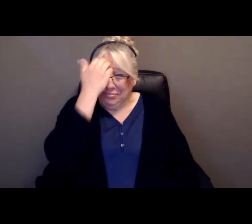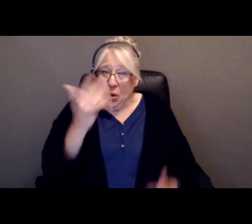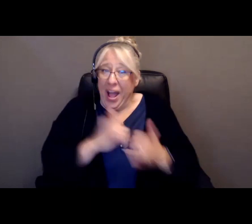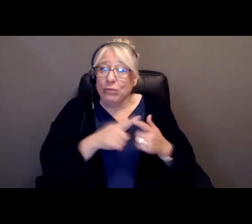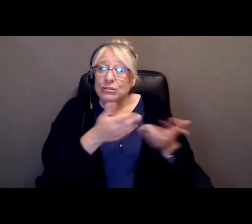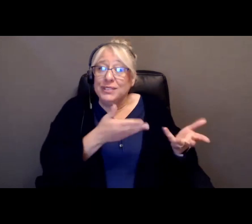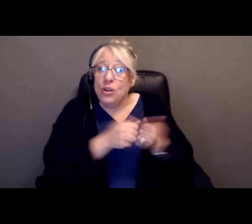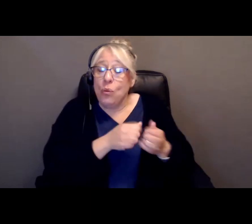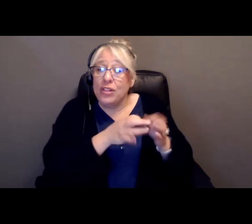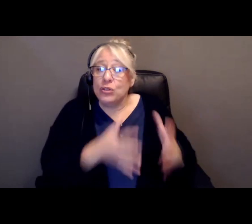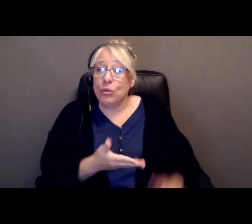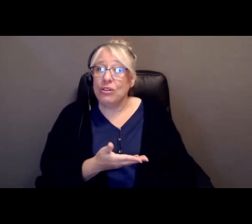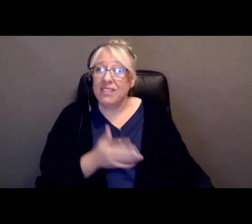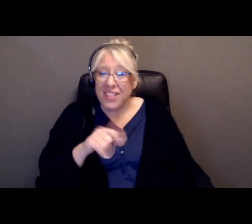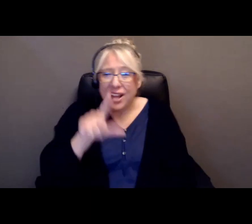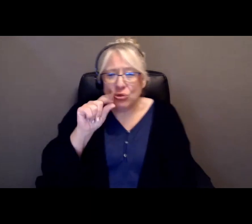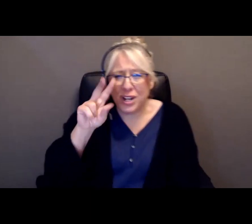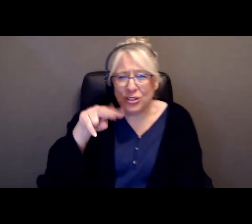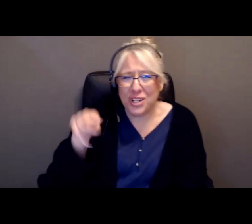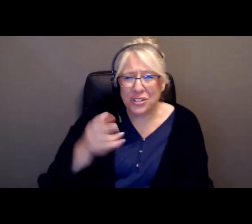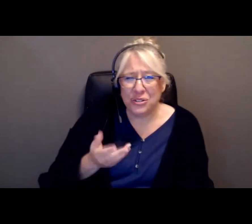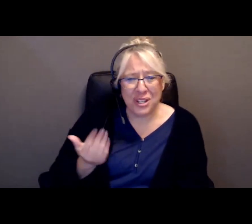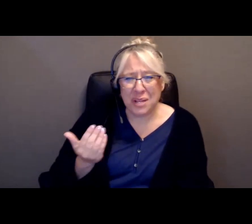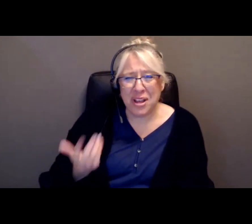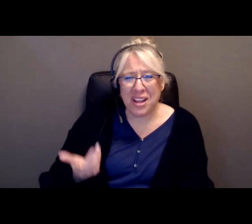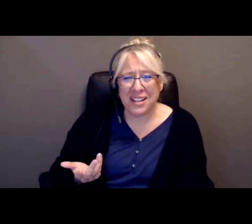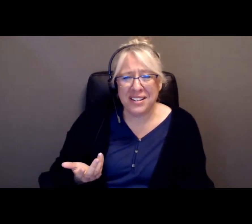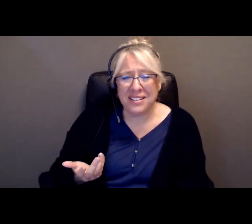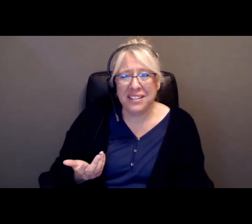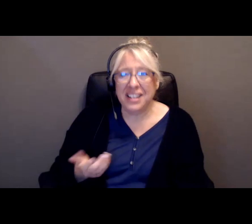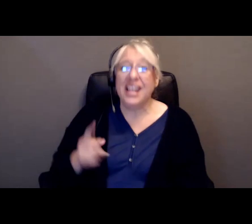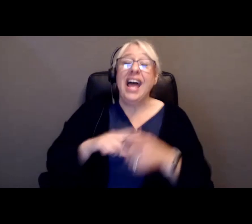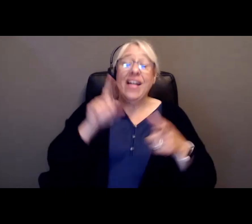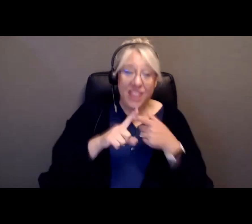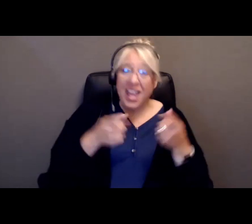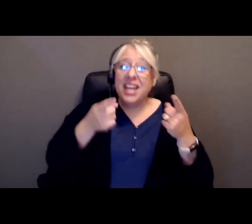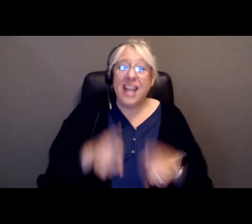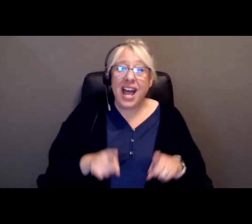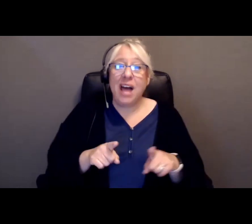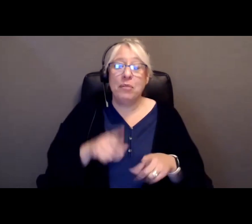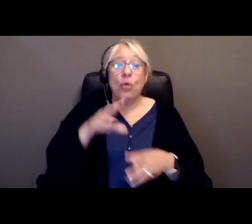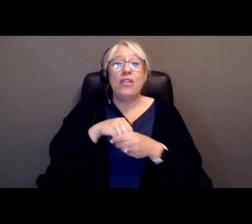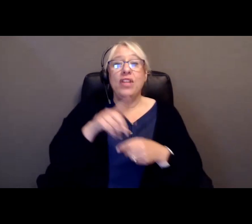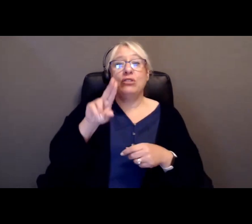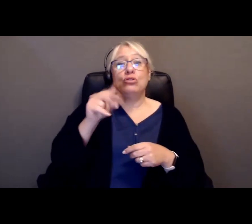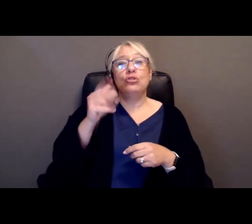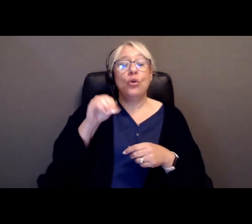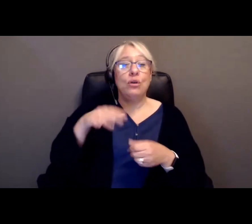This is 2022. Get with it. And then we have the fallout from within the Durham Region alone. We